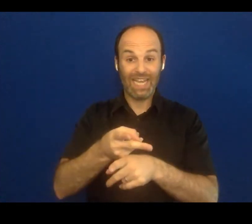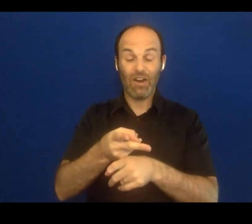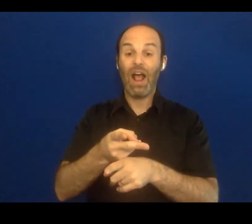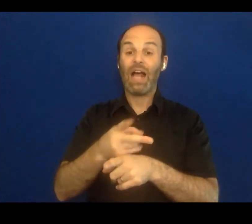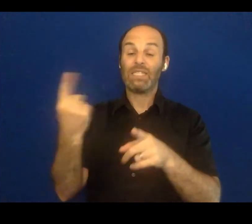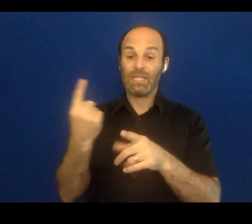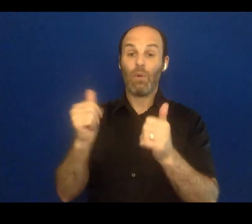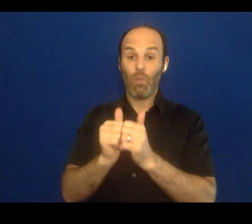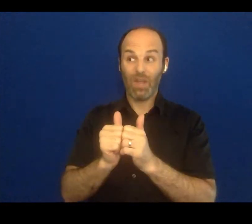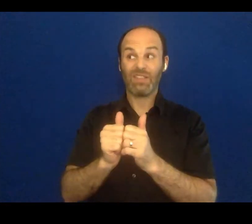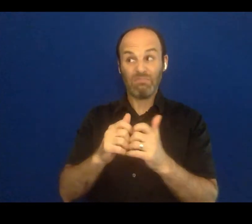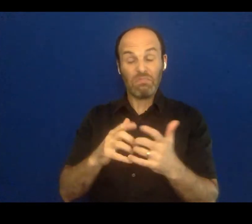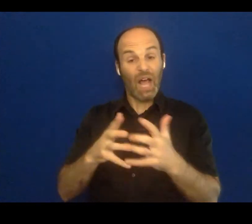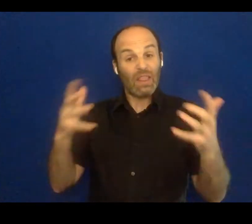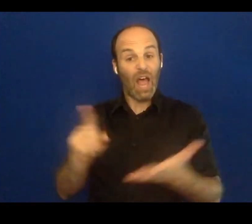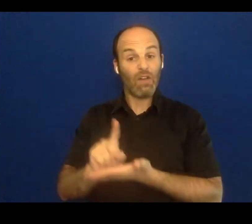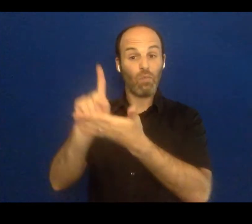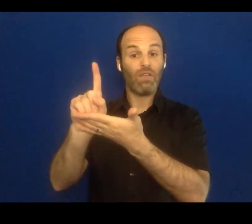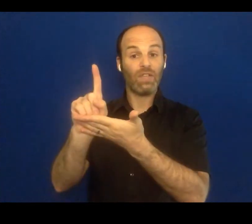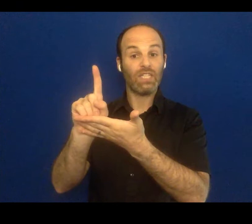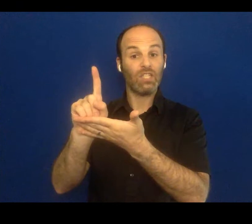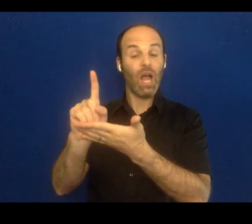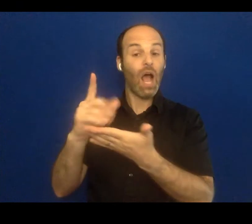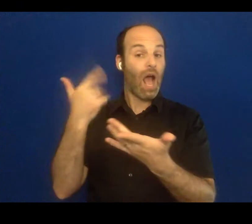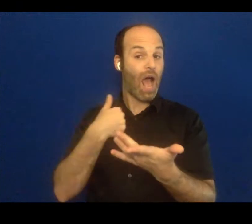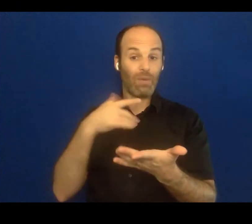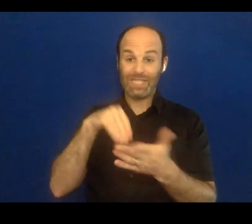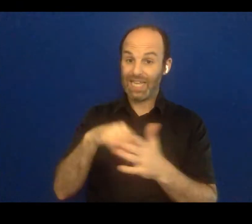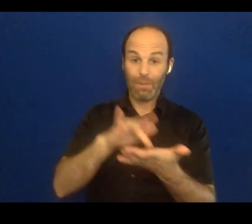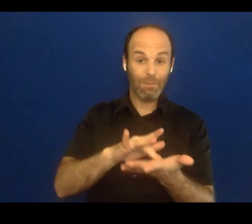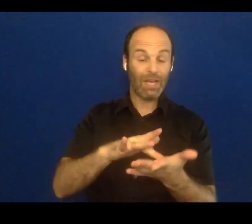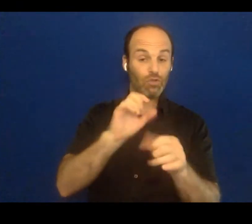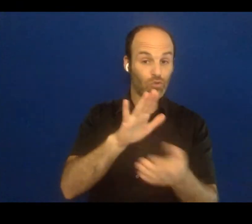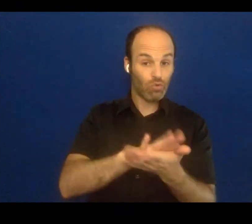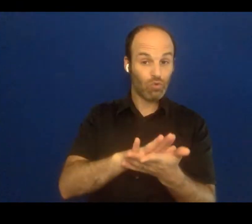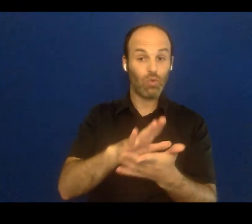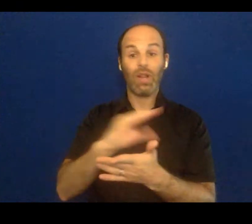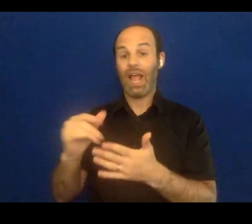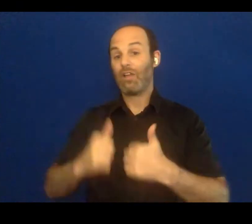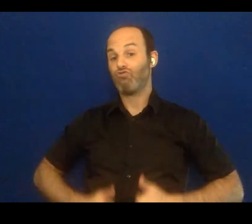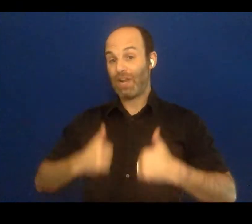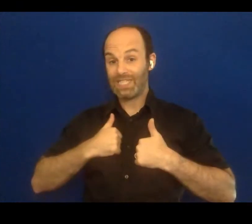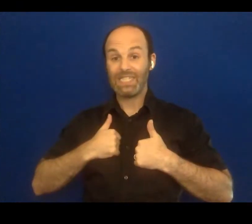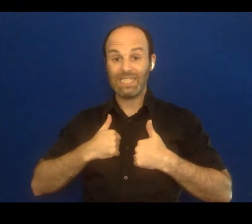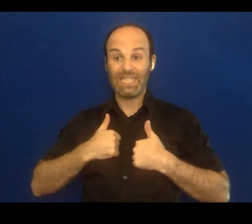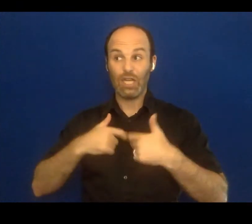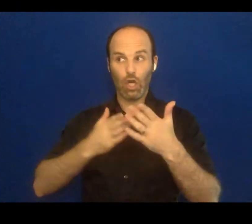COMMUNITY AS I WAS IN MEDICAL SCHOOL AND THEN IN RESIDENCY GOING THROUGH ALL OF THIS.